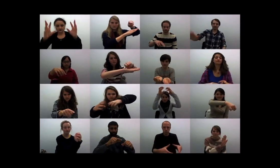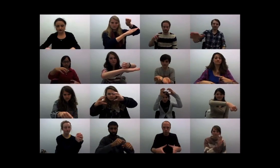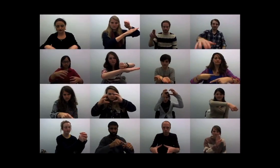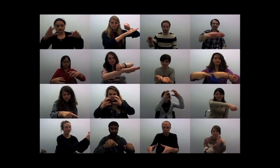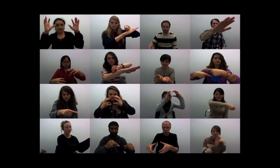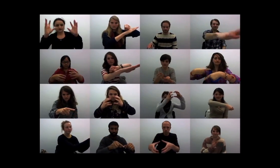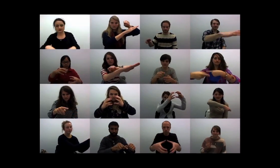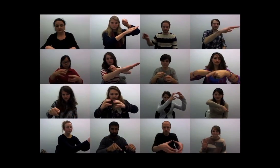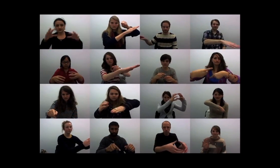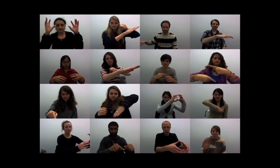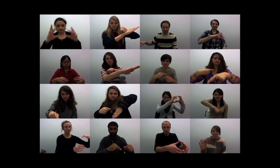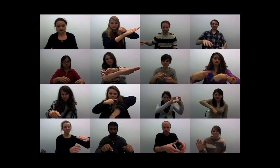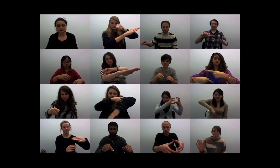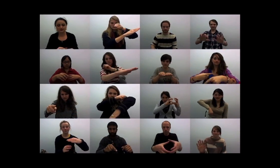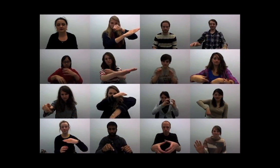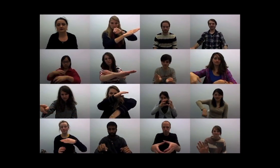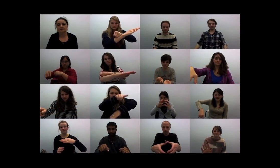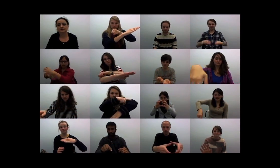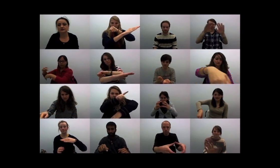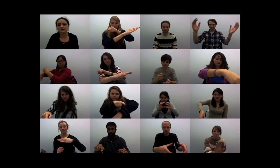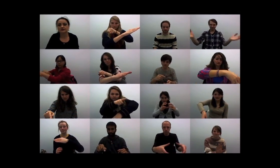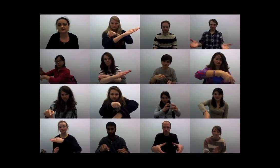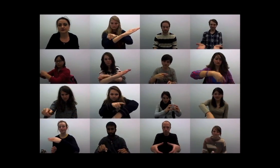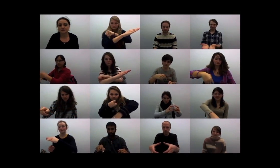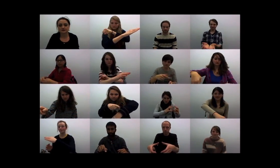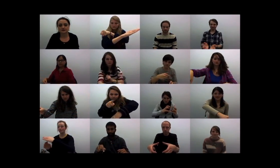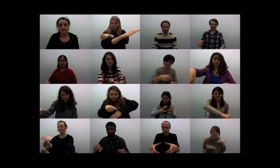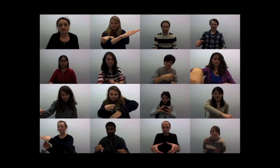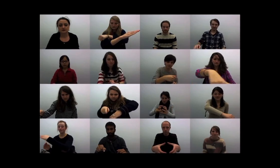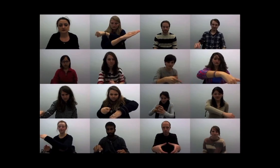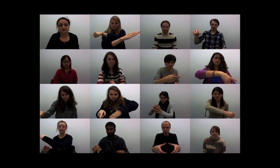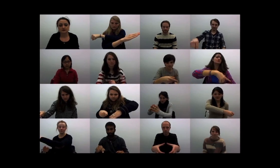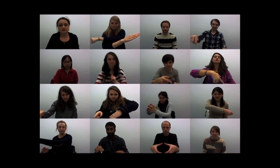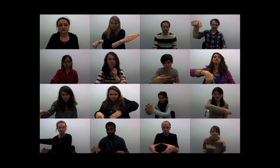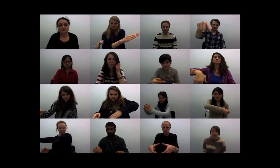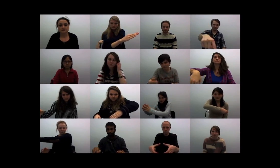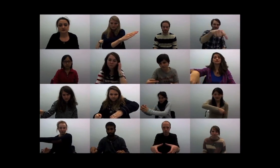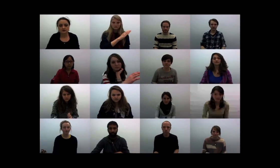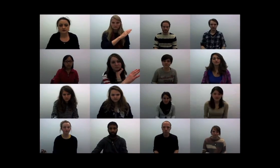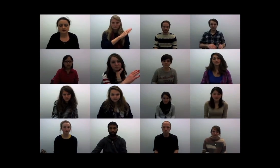range of different strategies that people use to produce these meanings.